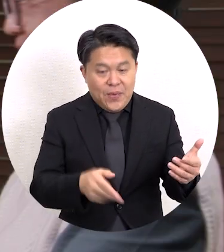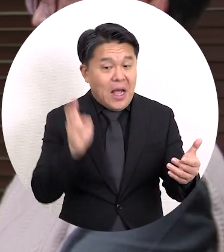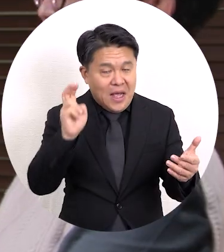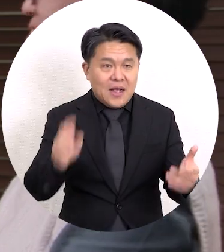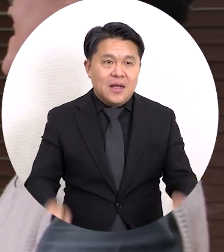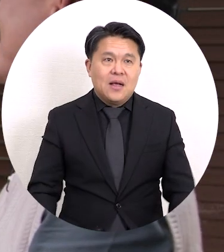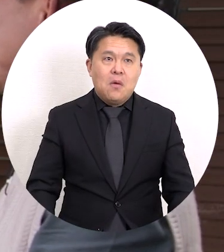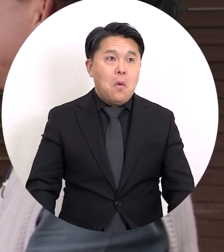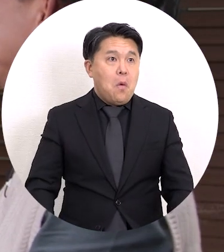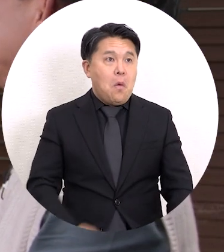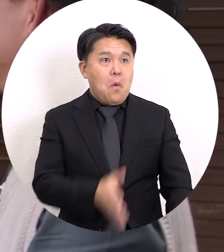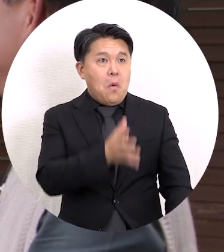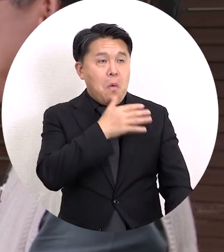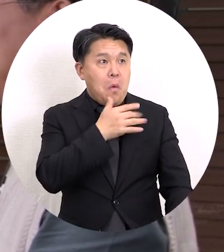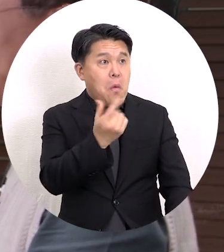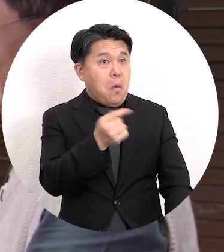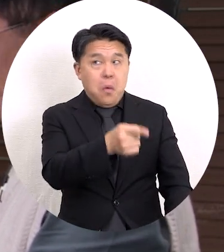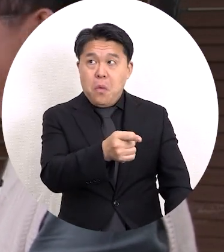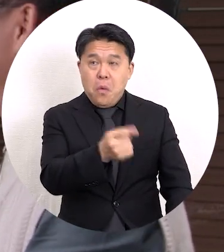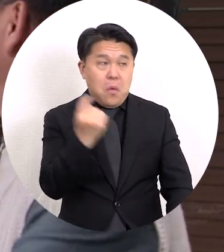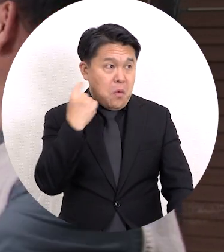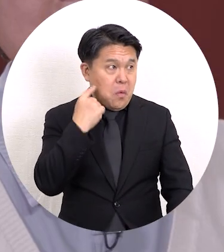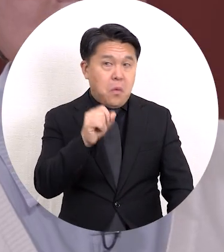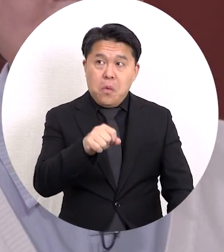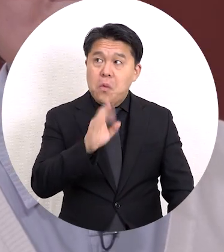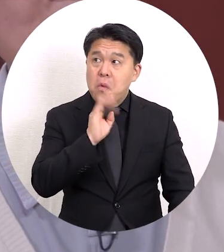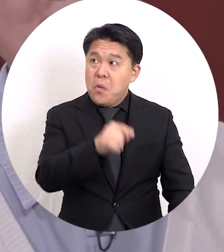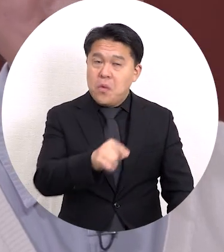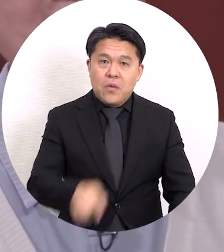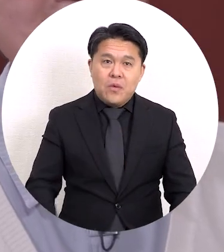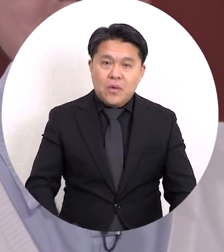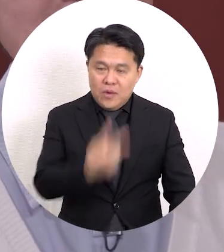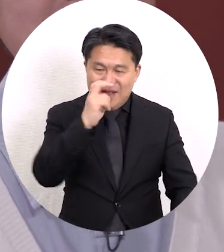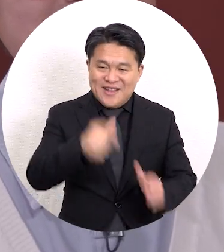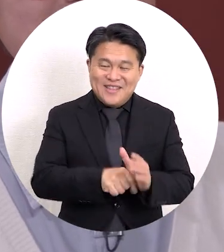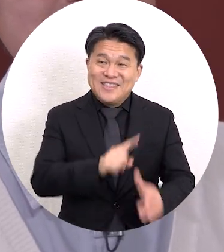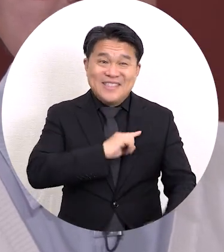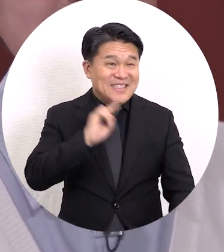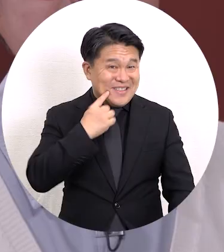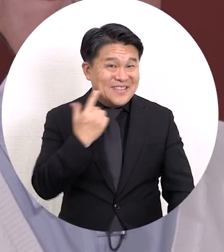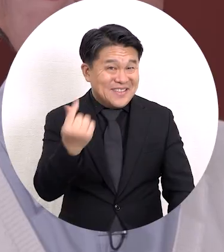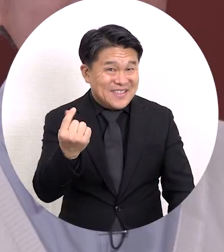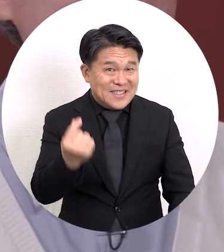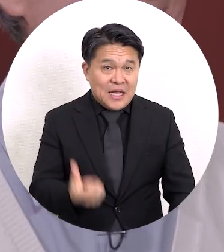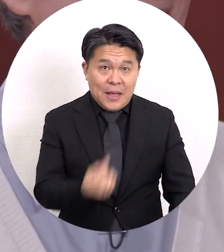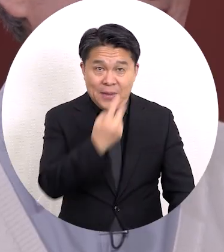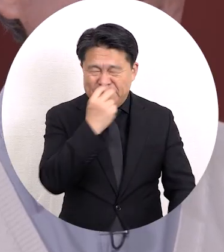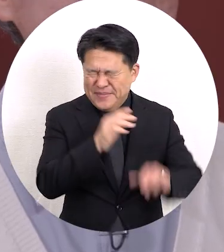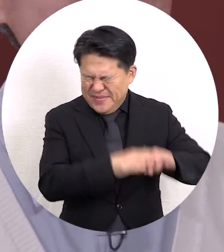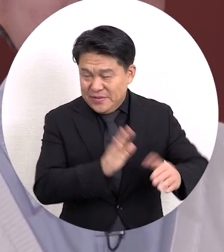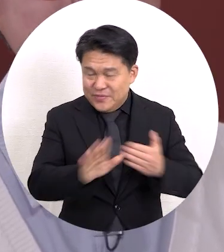It's very convincing. Babies really are the cutest when they're asleep! It’s important to put them to sleep quickly